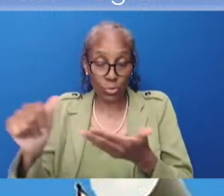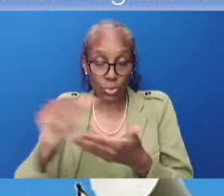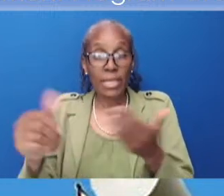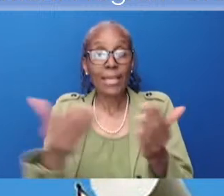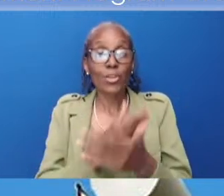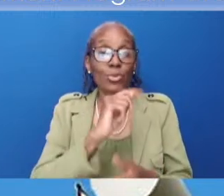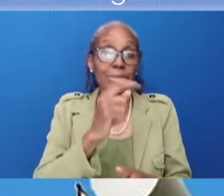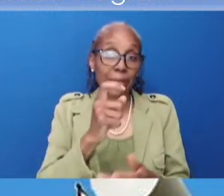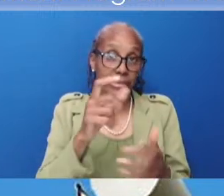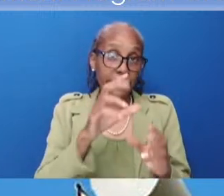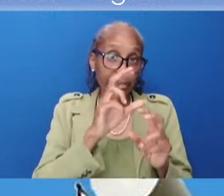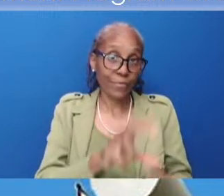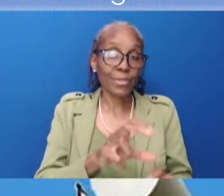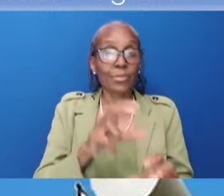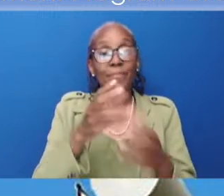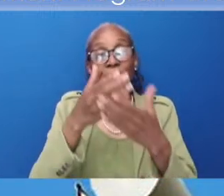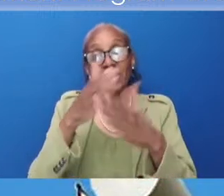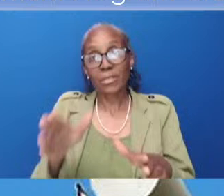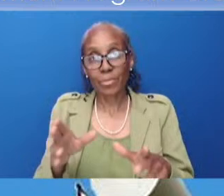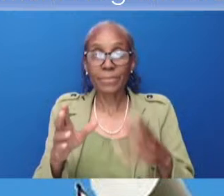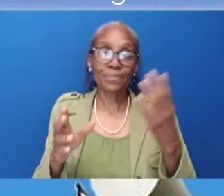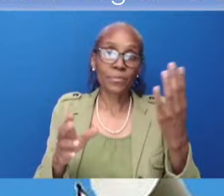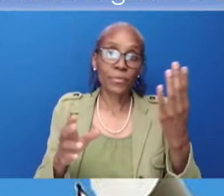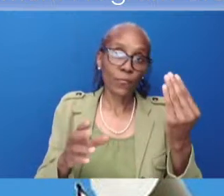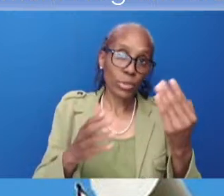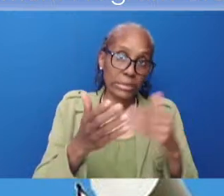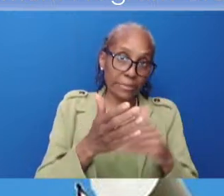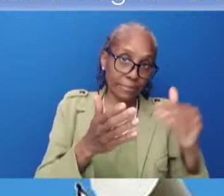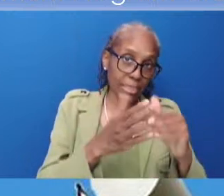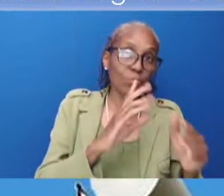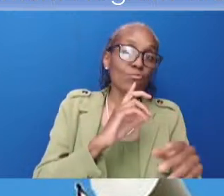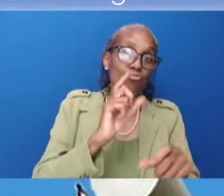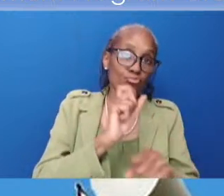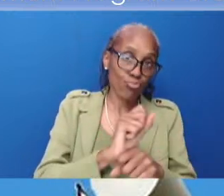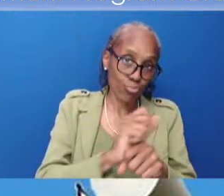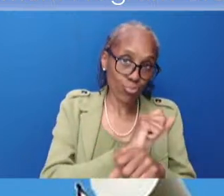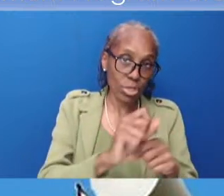INVEST 37 MILLION IN THE